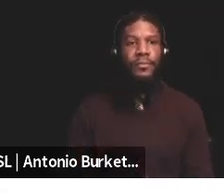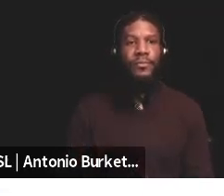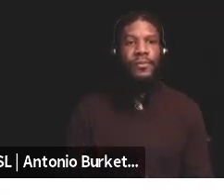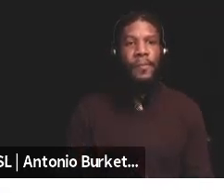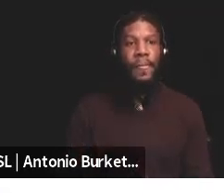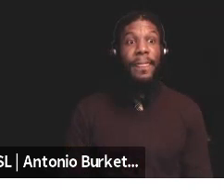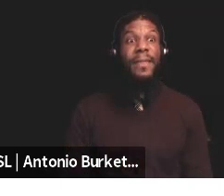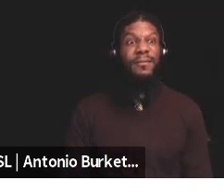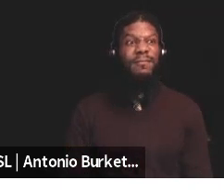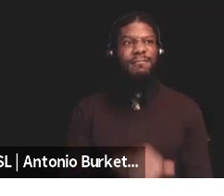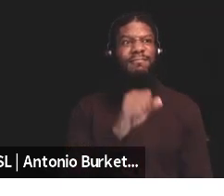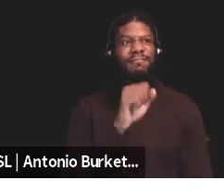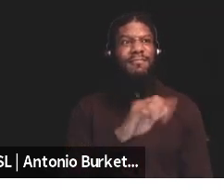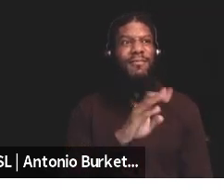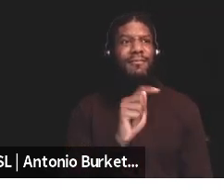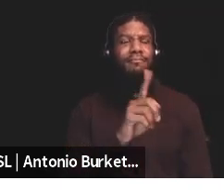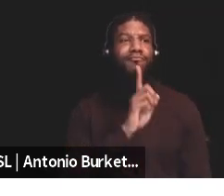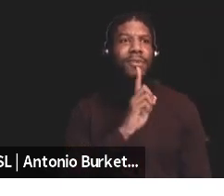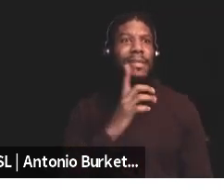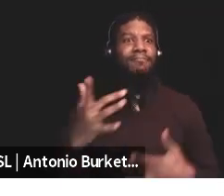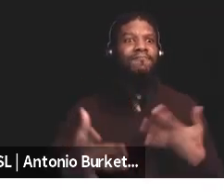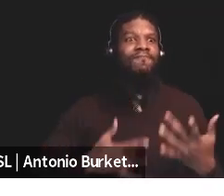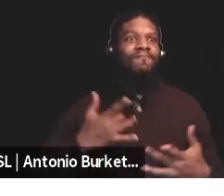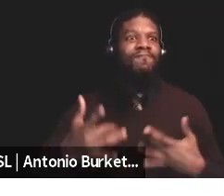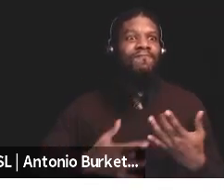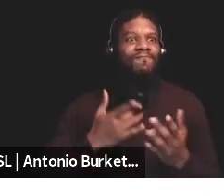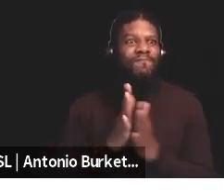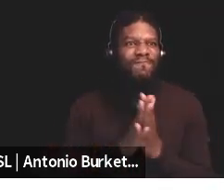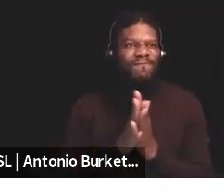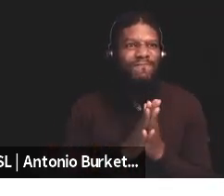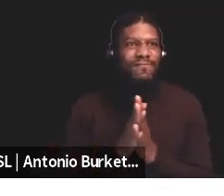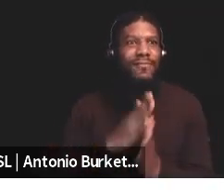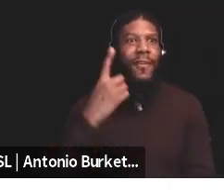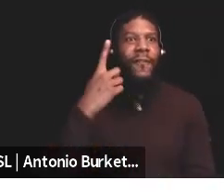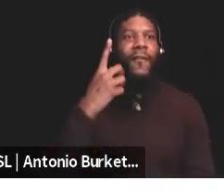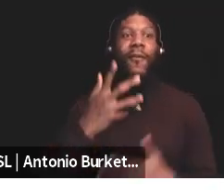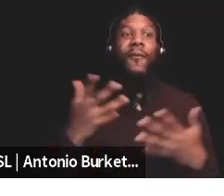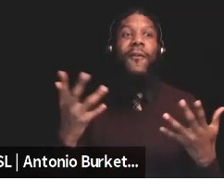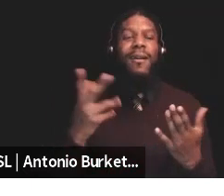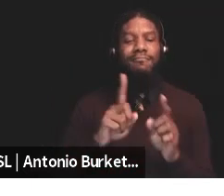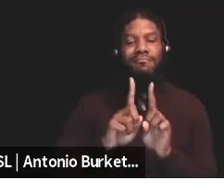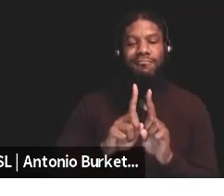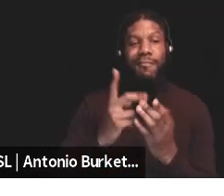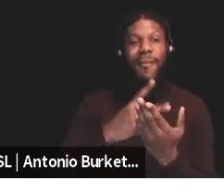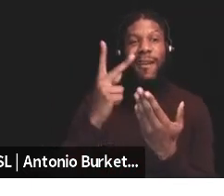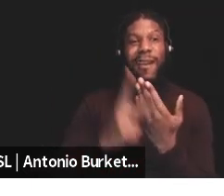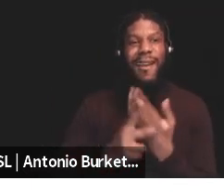Yeah, Beth, I'm really excited for the mentoring program that you guys have developed.